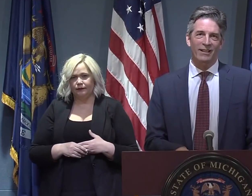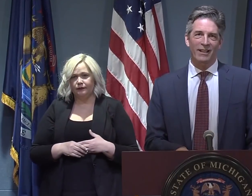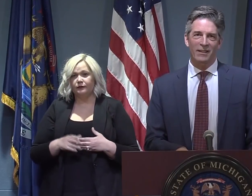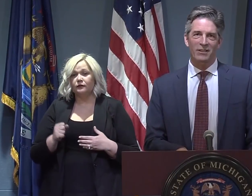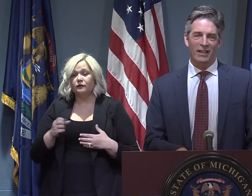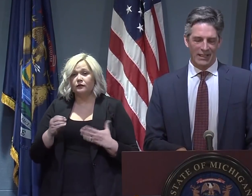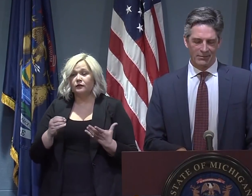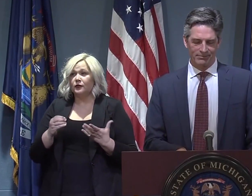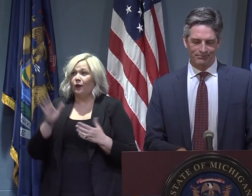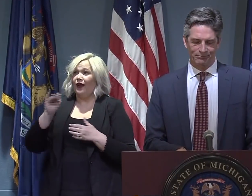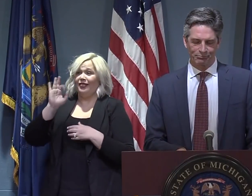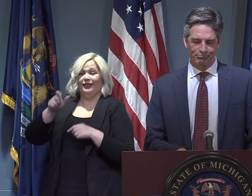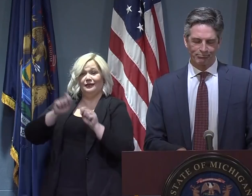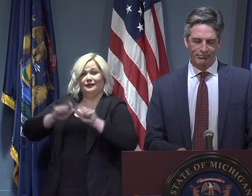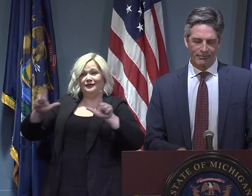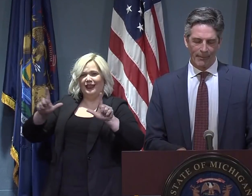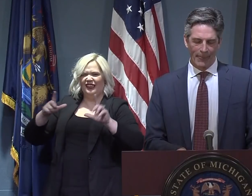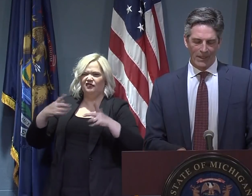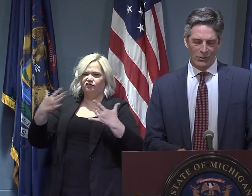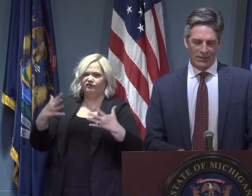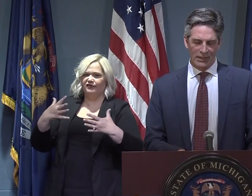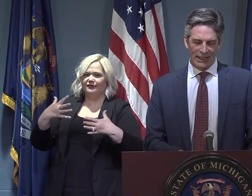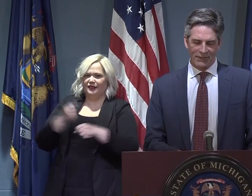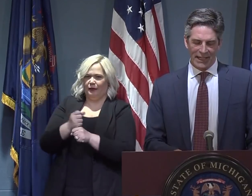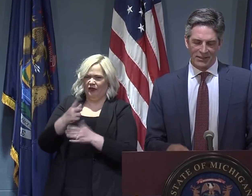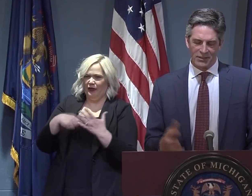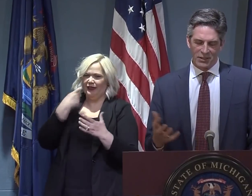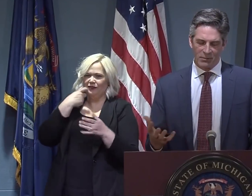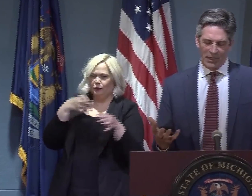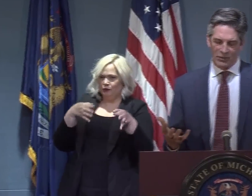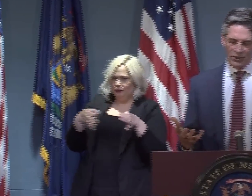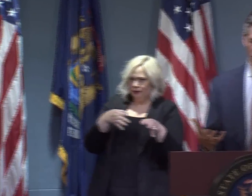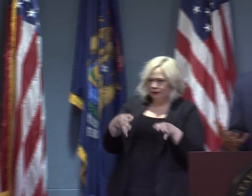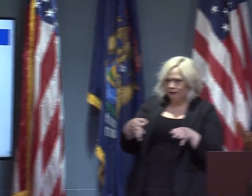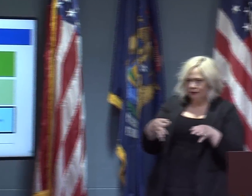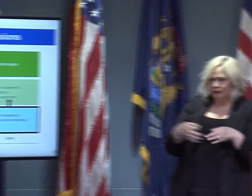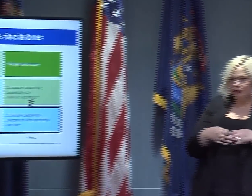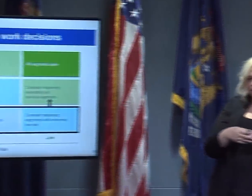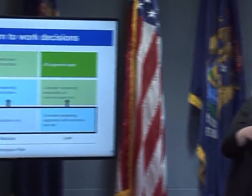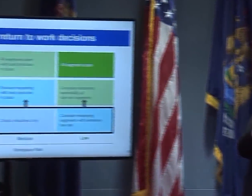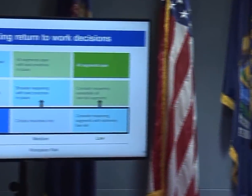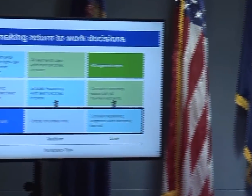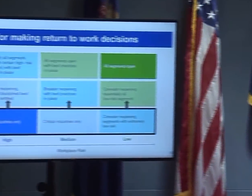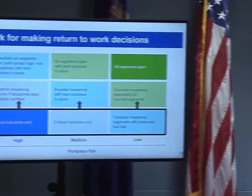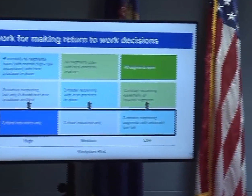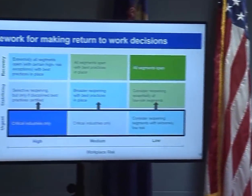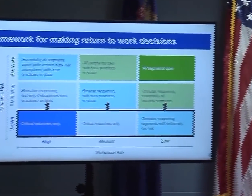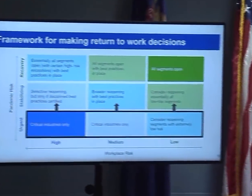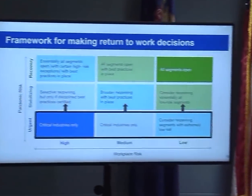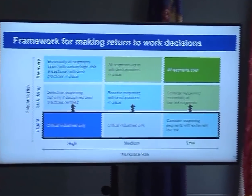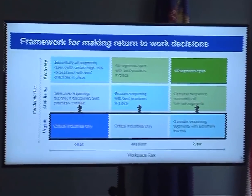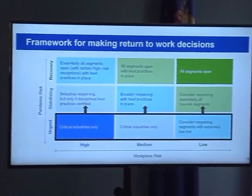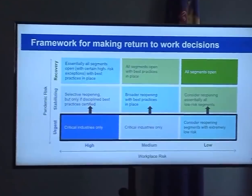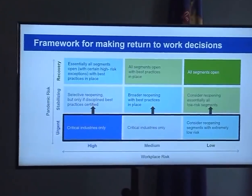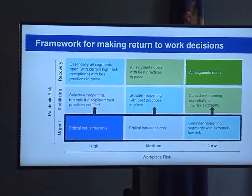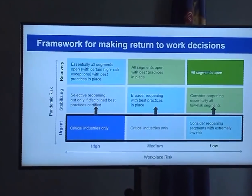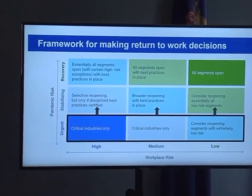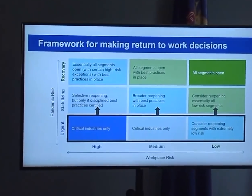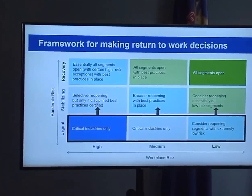WORK. SO THAT APPROACH IS SUMMARIZED ON THIS SLIDE.